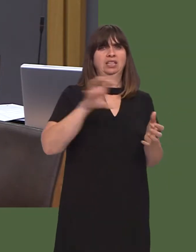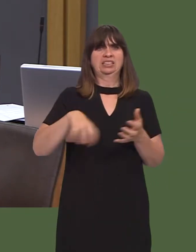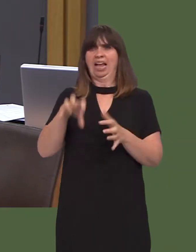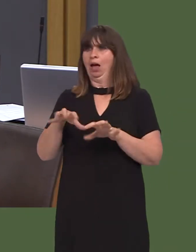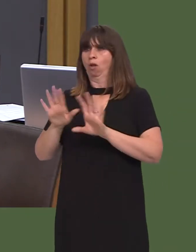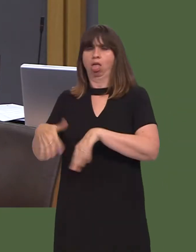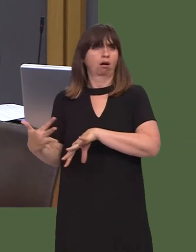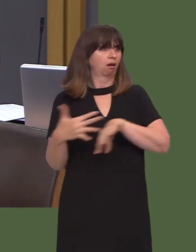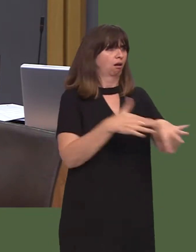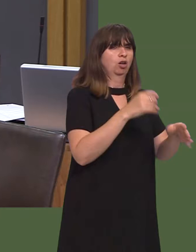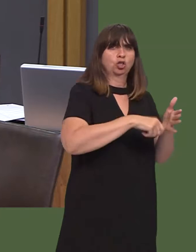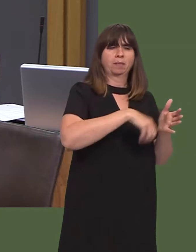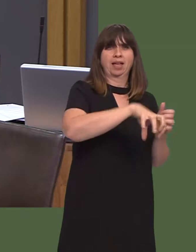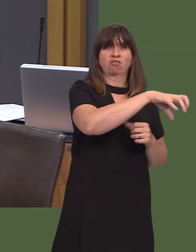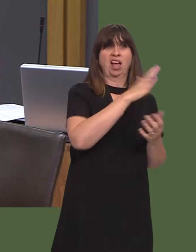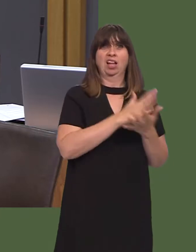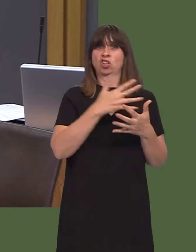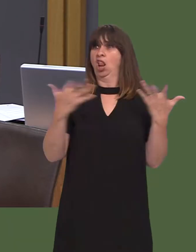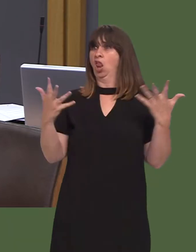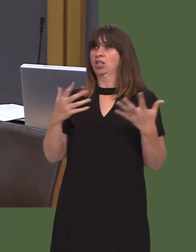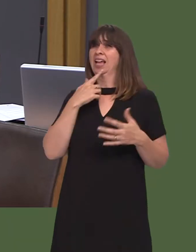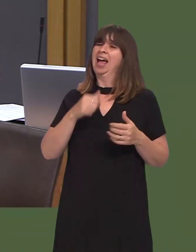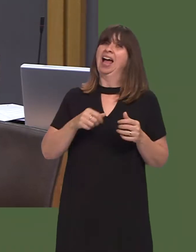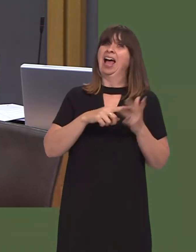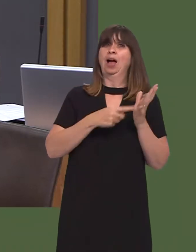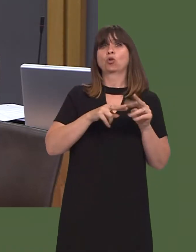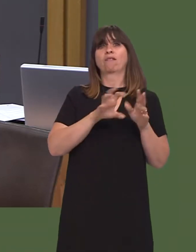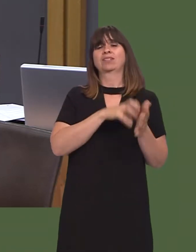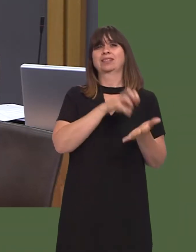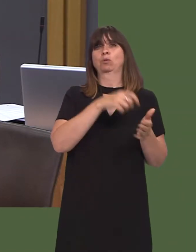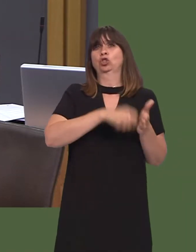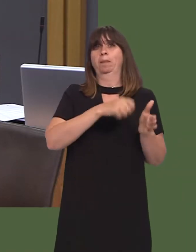shopping area. In fact, the term ëenterprise zoneí in Swansea is used to define an out-of-town